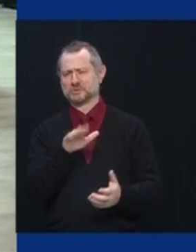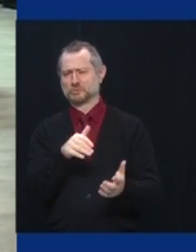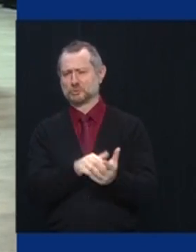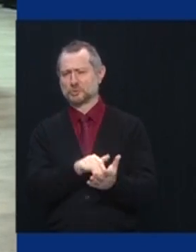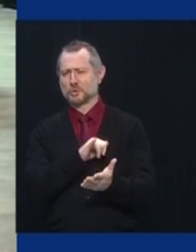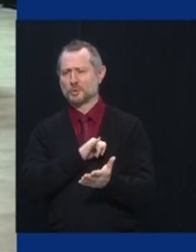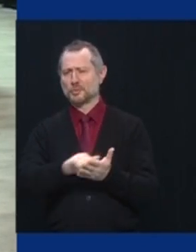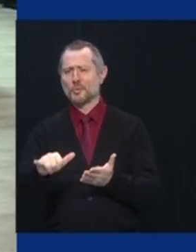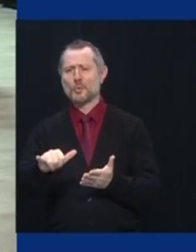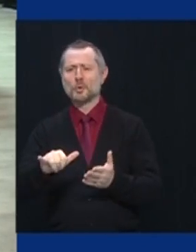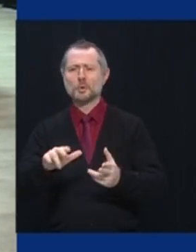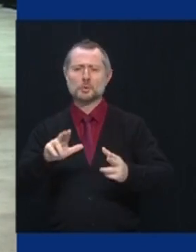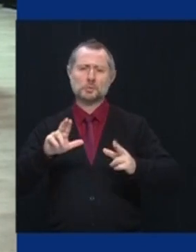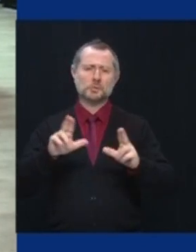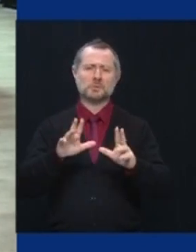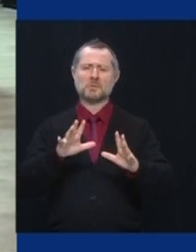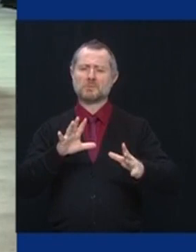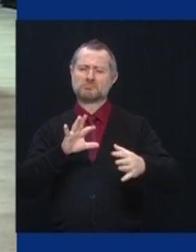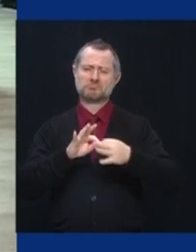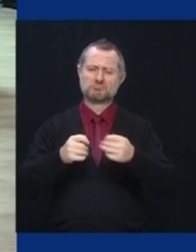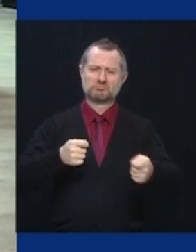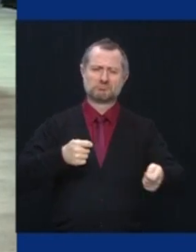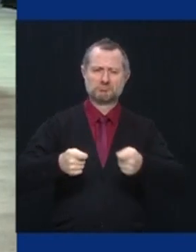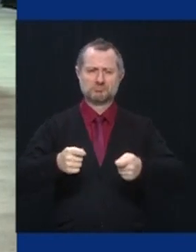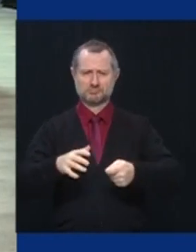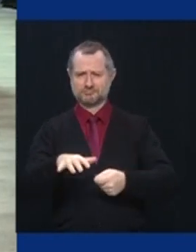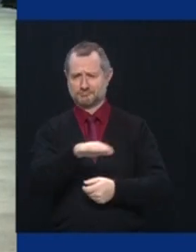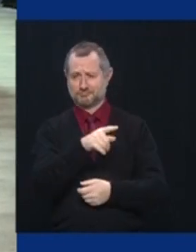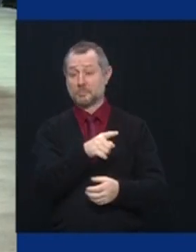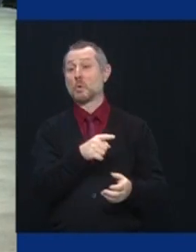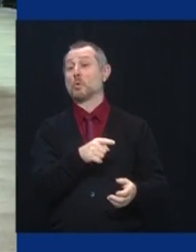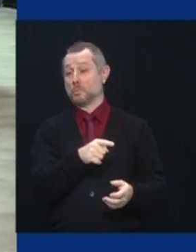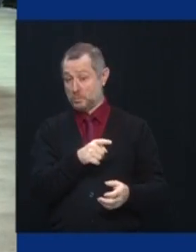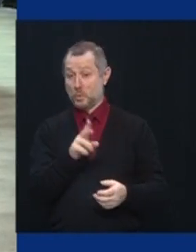SUPERINTENDENT WATERS.